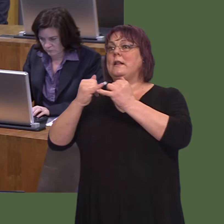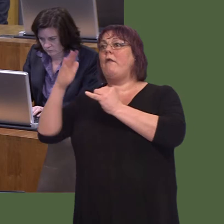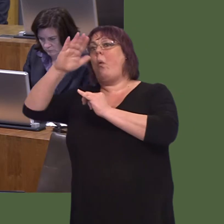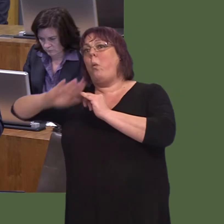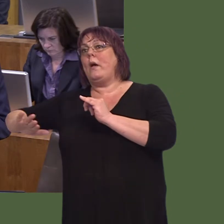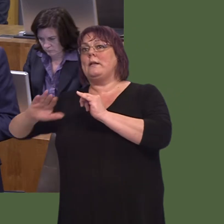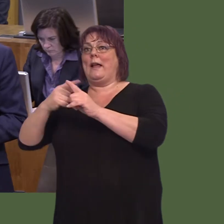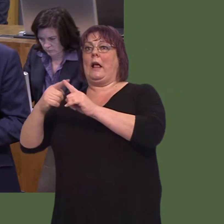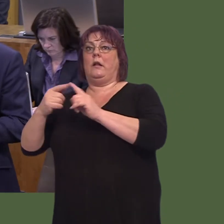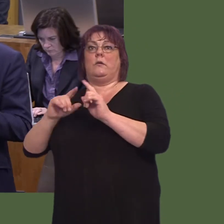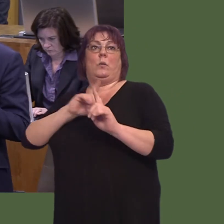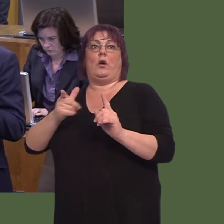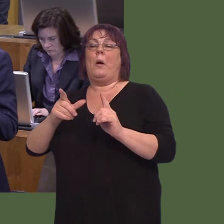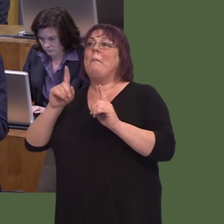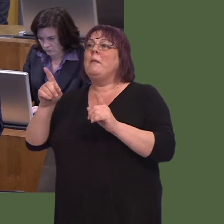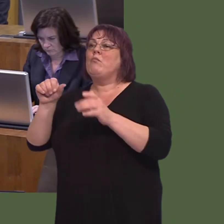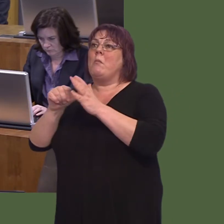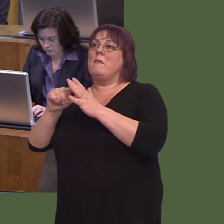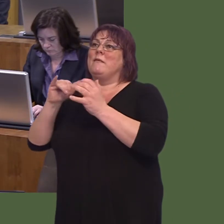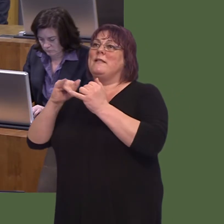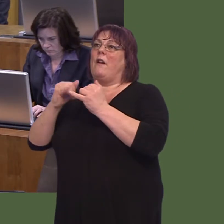One of the problems, of course, is that the south-west of England doesn't have a body